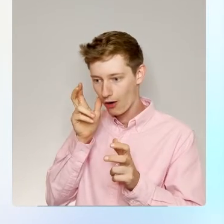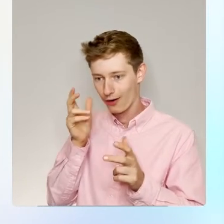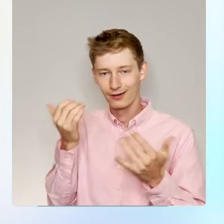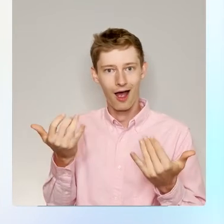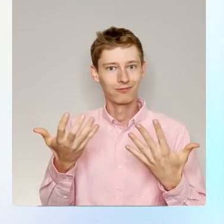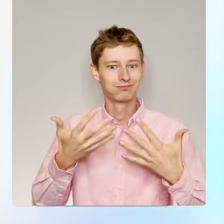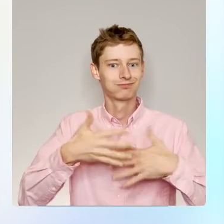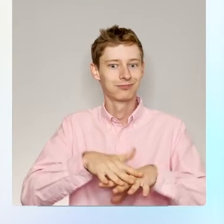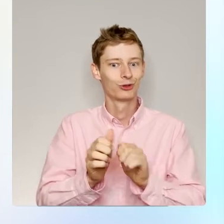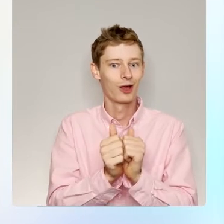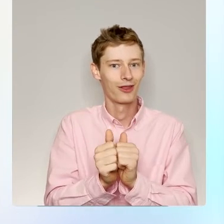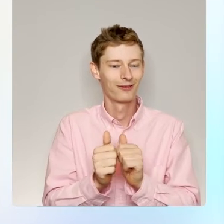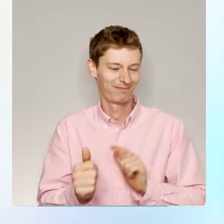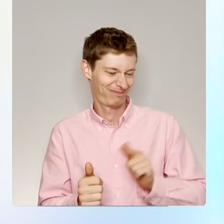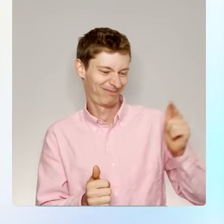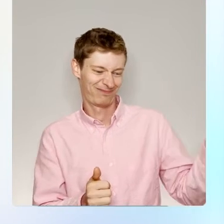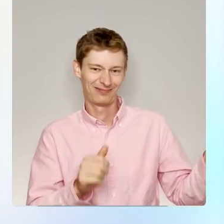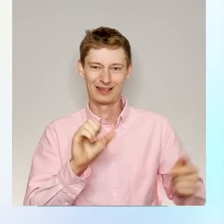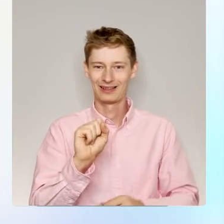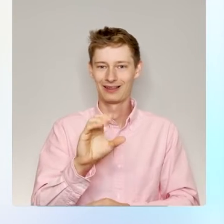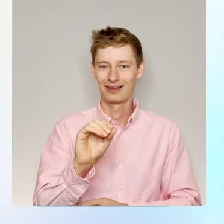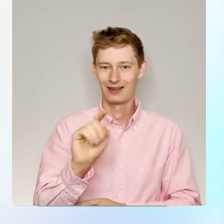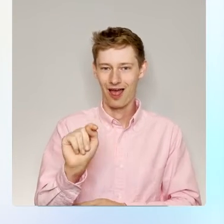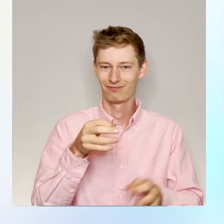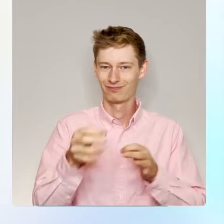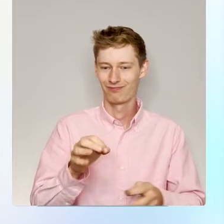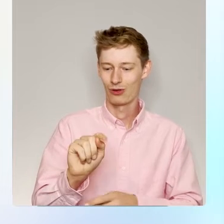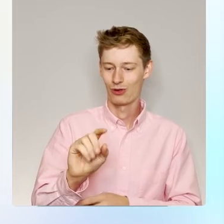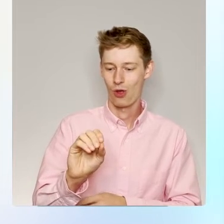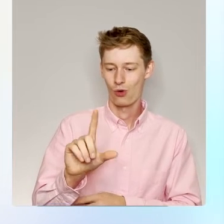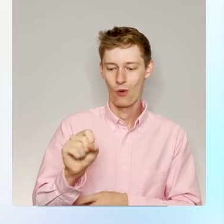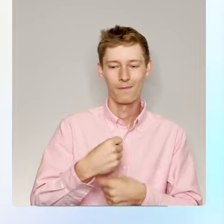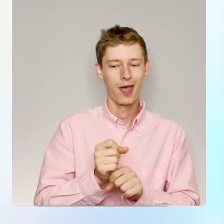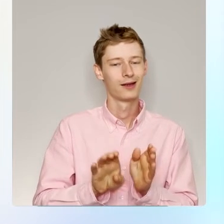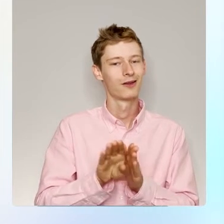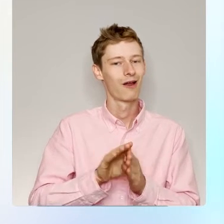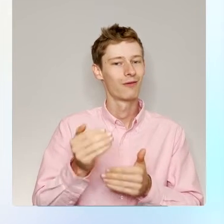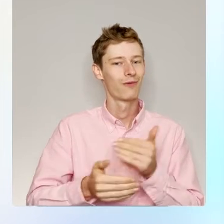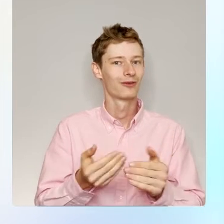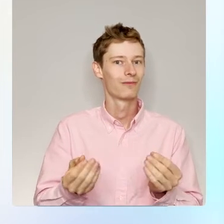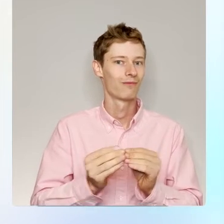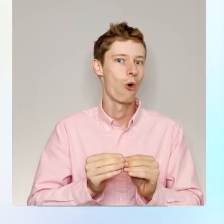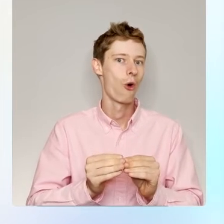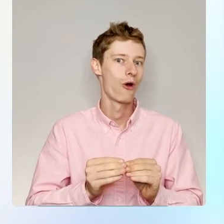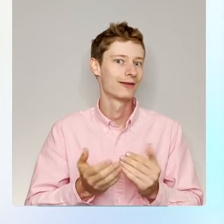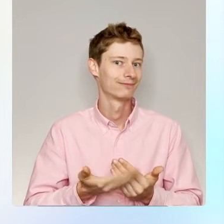to learn all kinds of stuff about your app as it's running on your headset. By opening up Chrome's Device Inspector on your desktop machine,